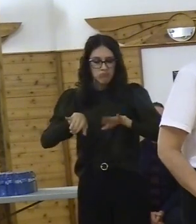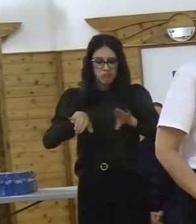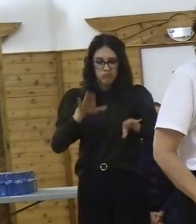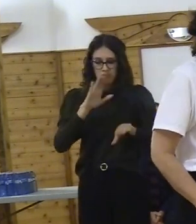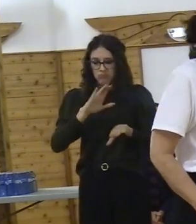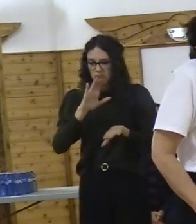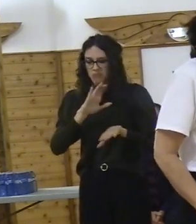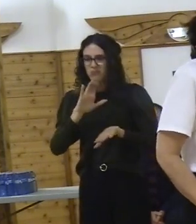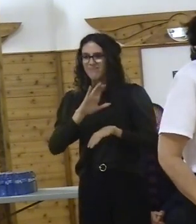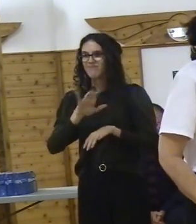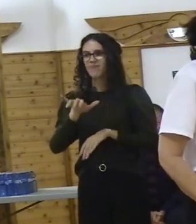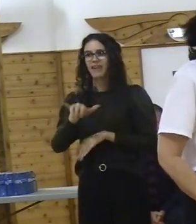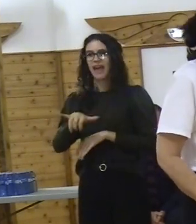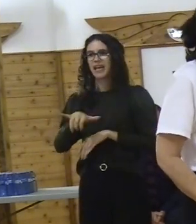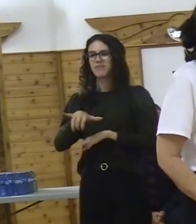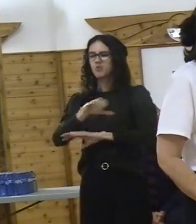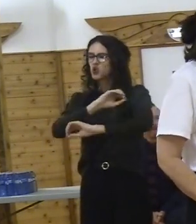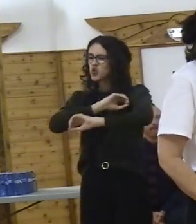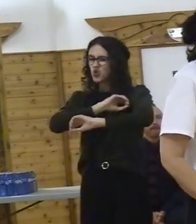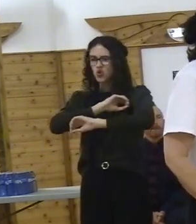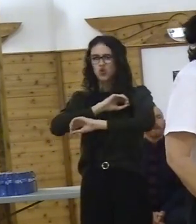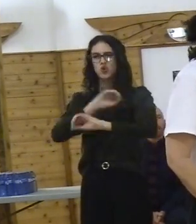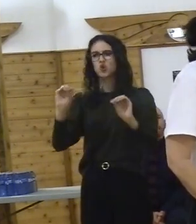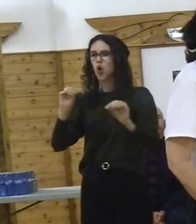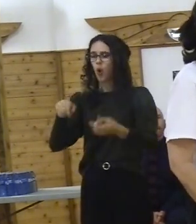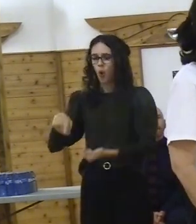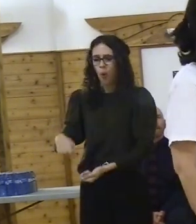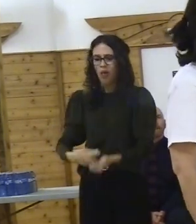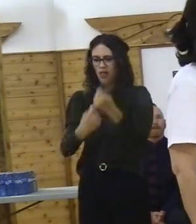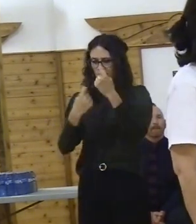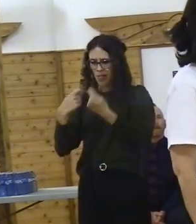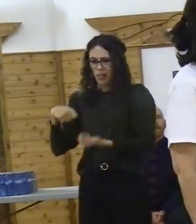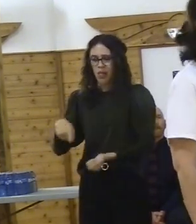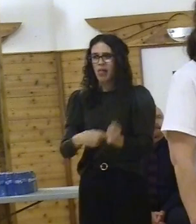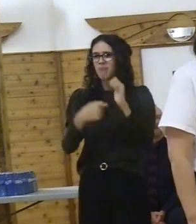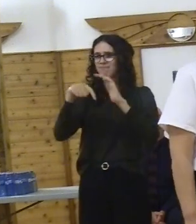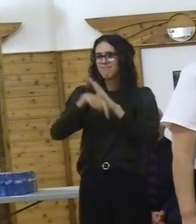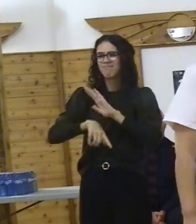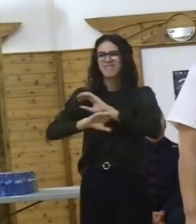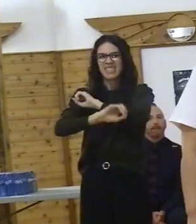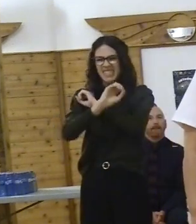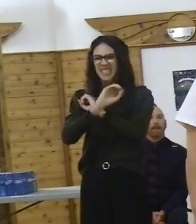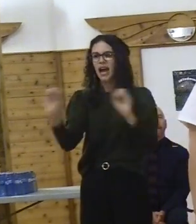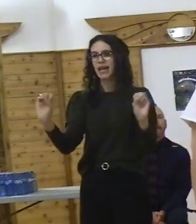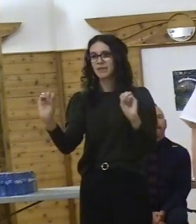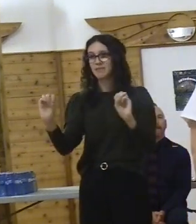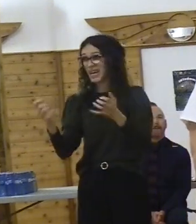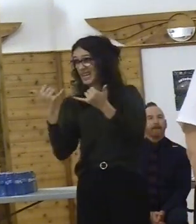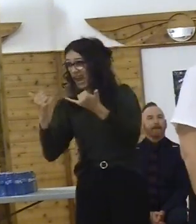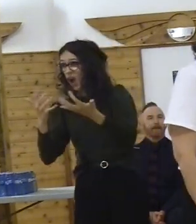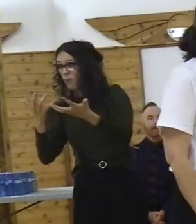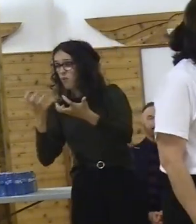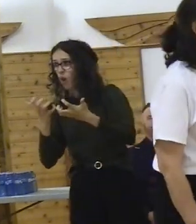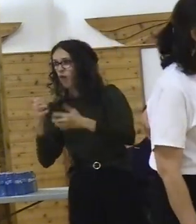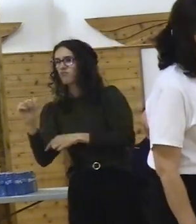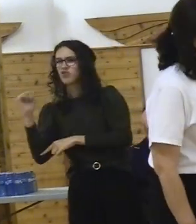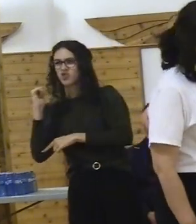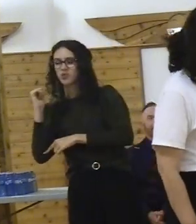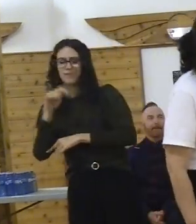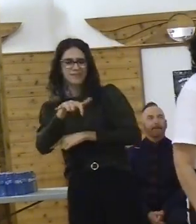There was no digging. And now we want them to dig and we'll do it if they don't. And that's the end.